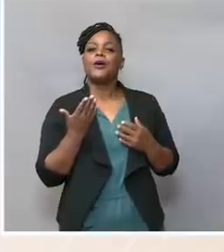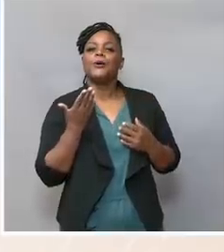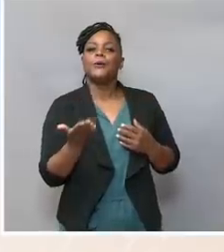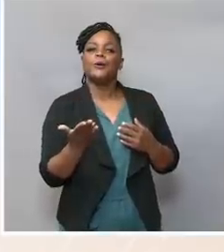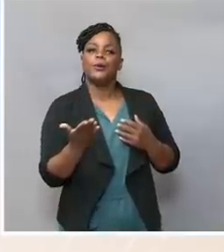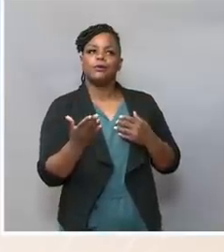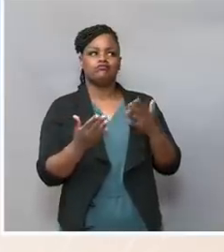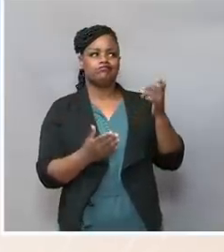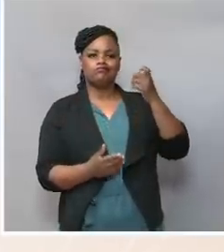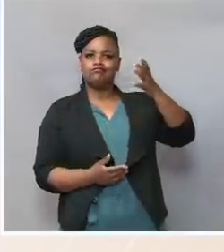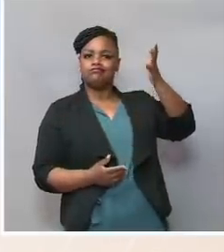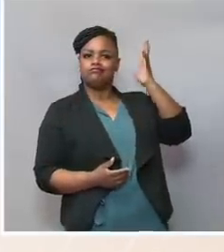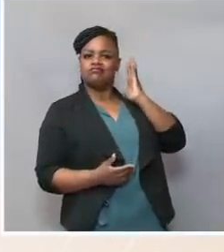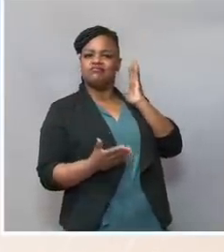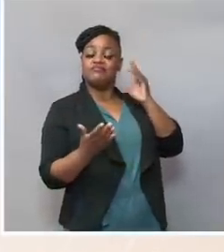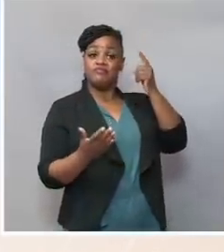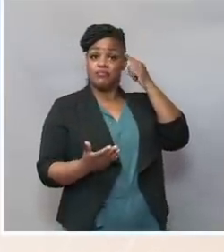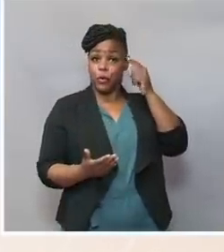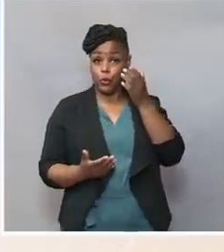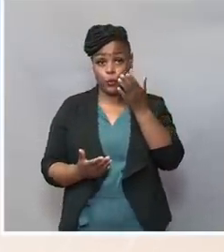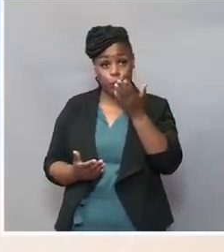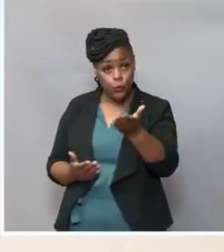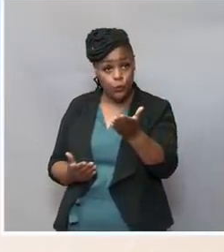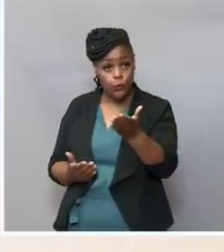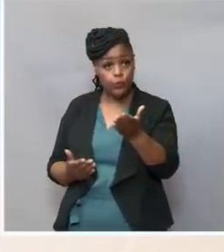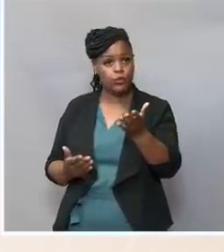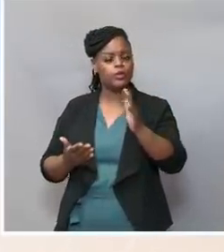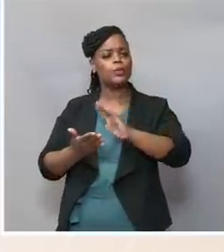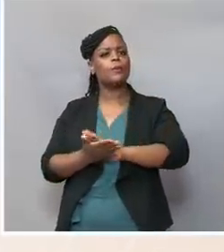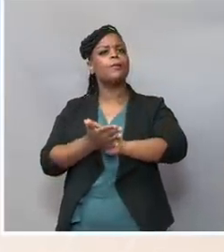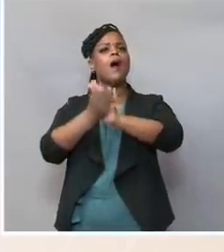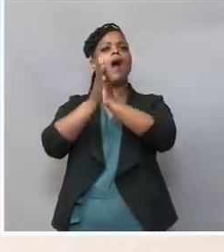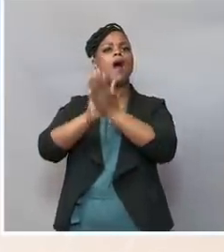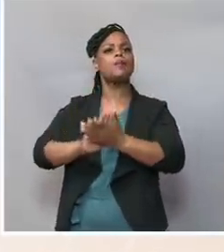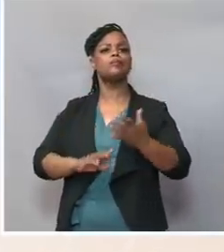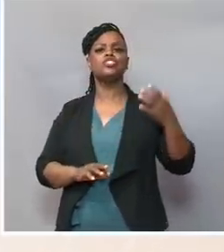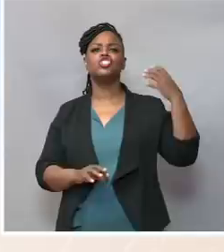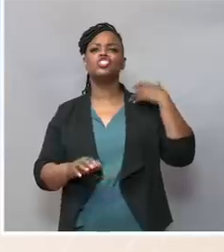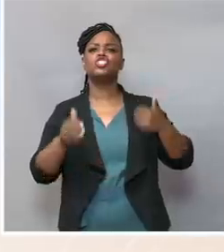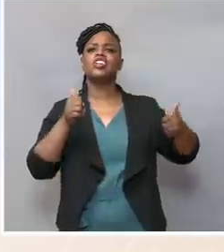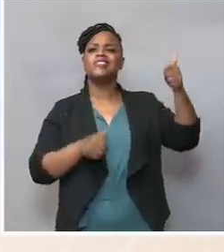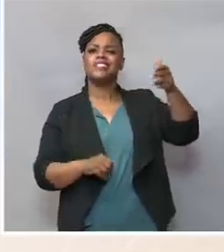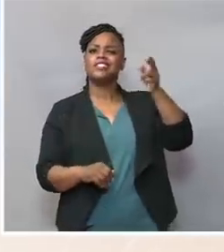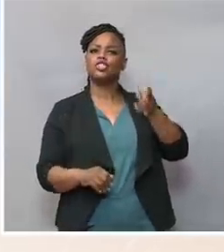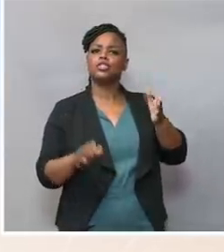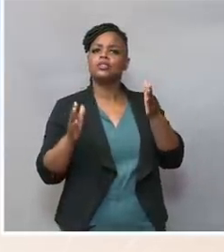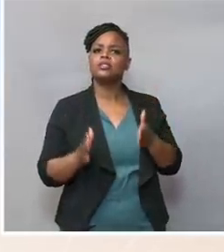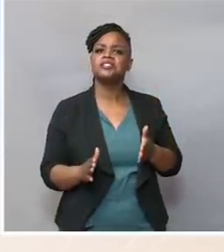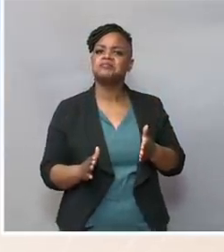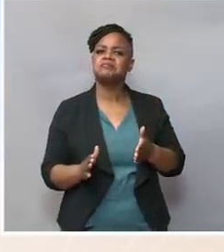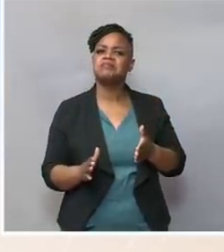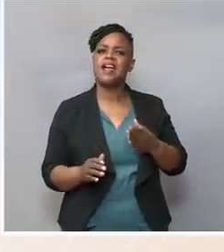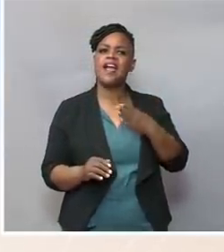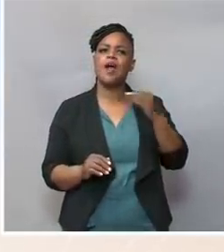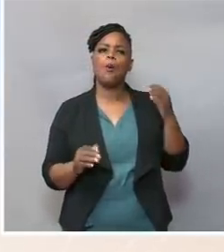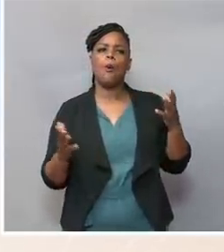to become the chief historian of the National Park Service, and what message do you have for young girls